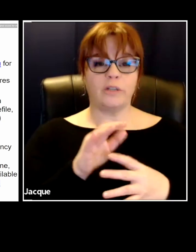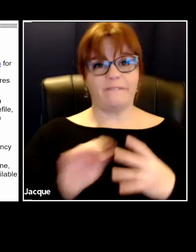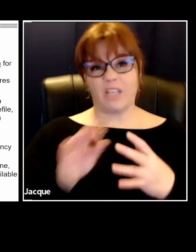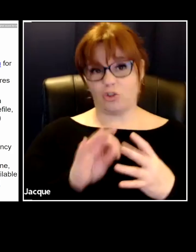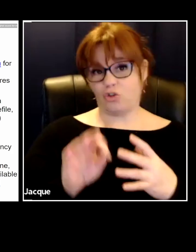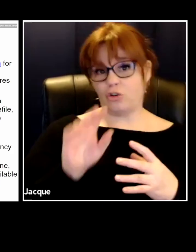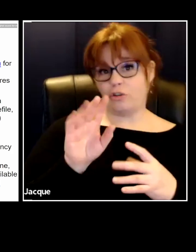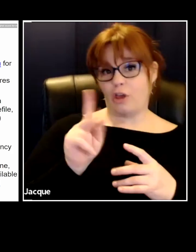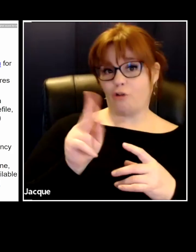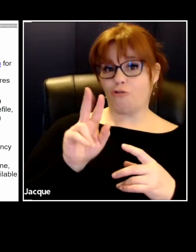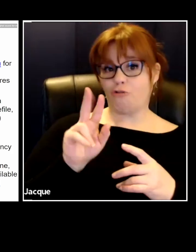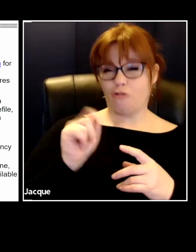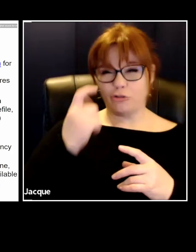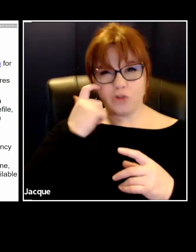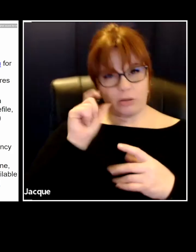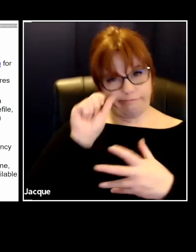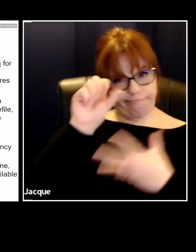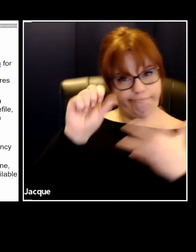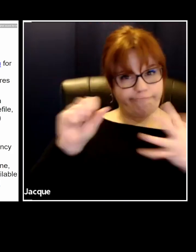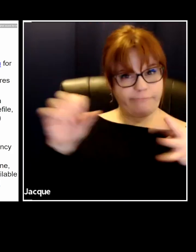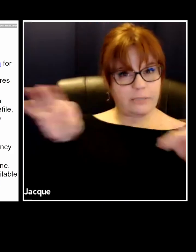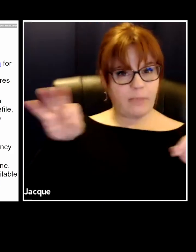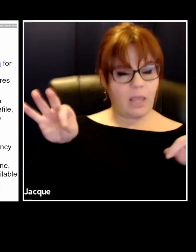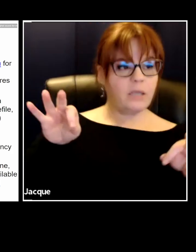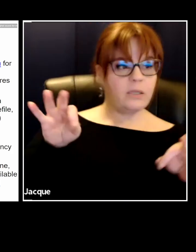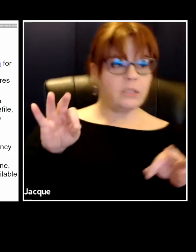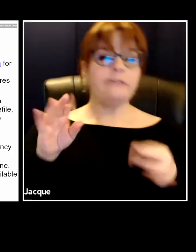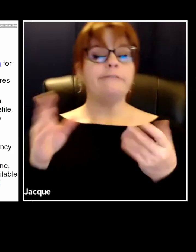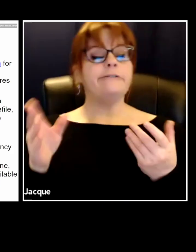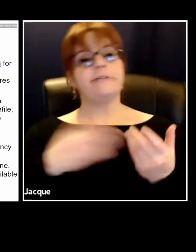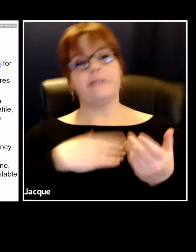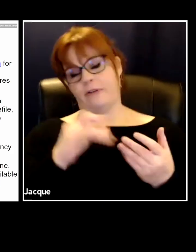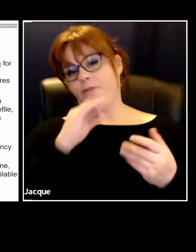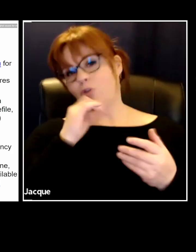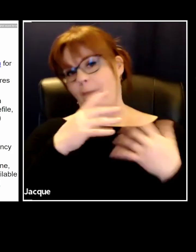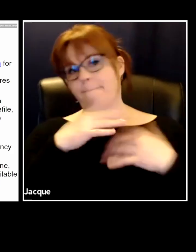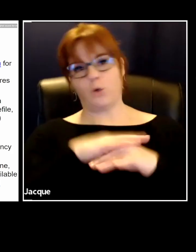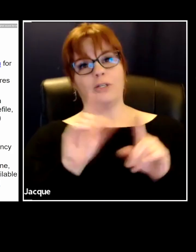through. Um but even if you're not merging different data sets, this may be useful for